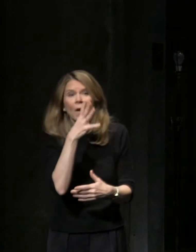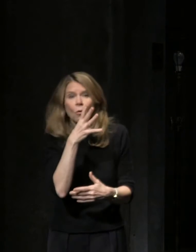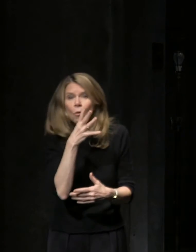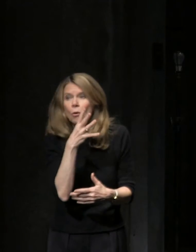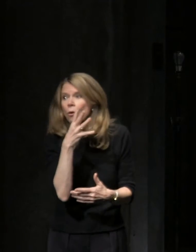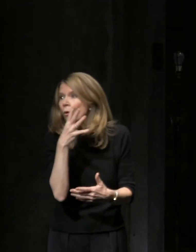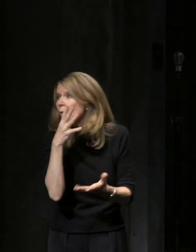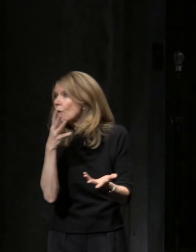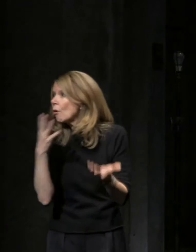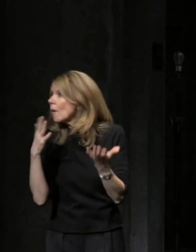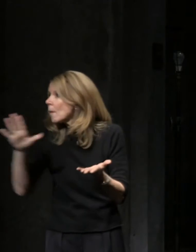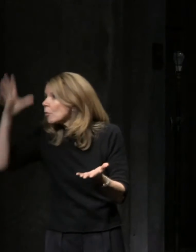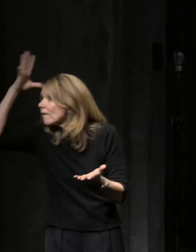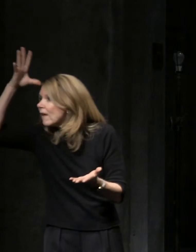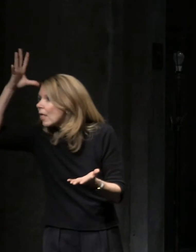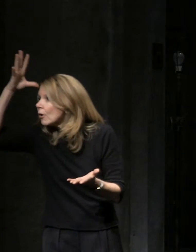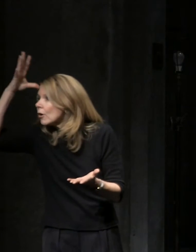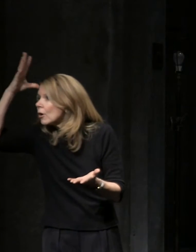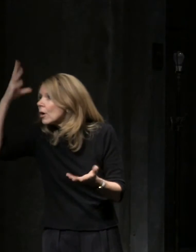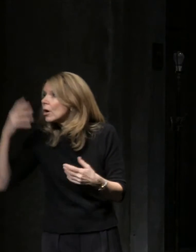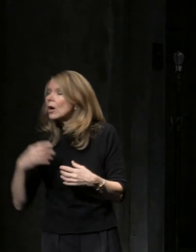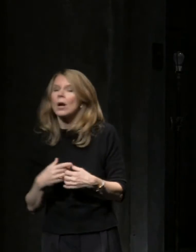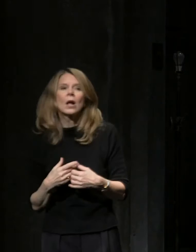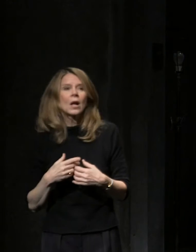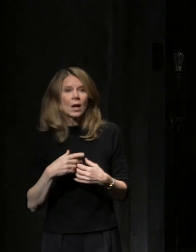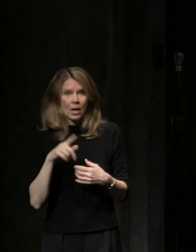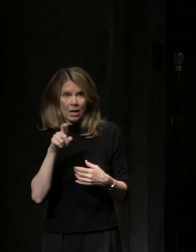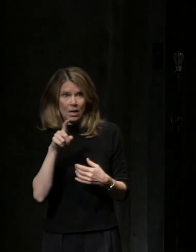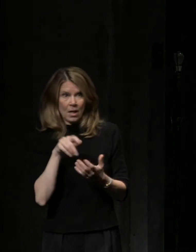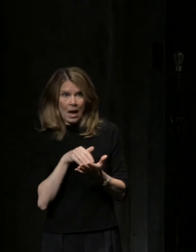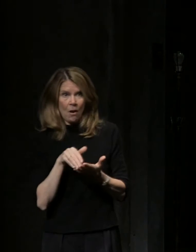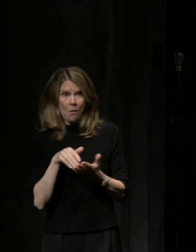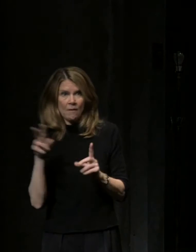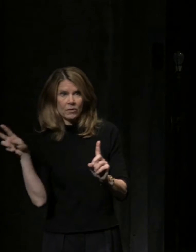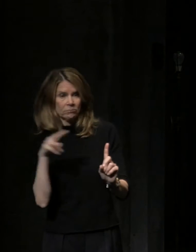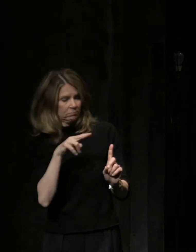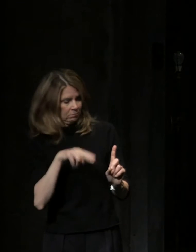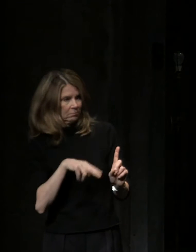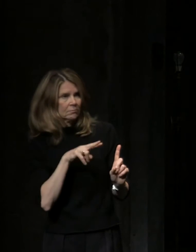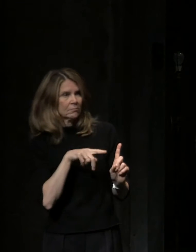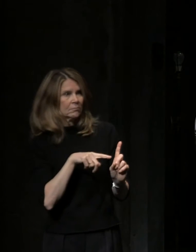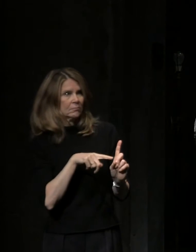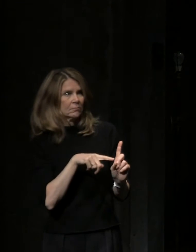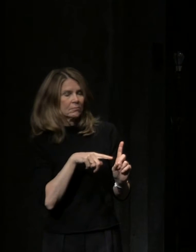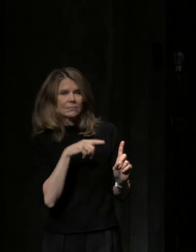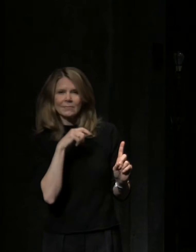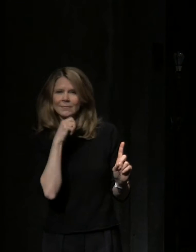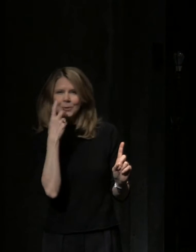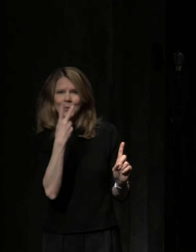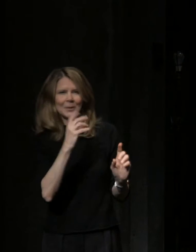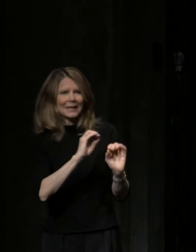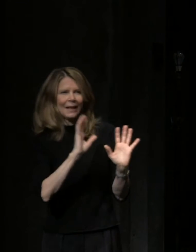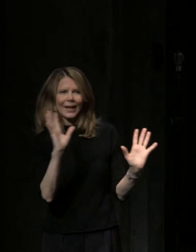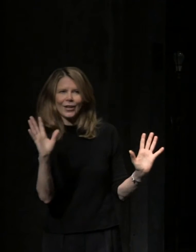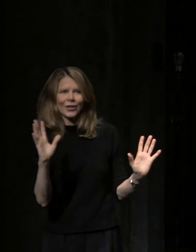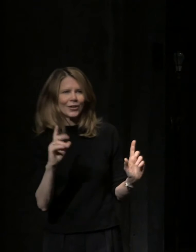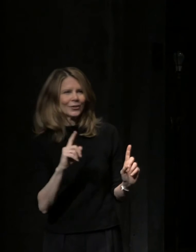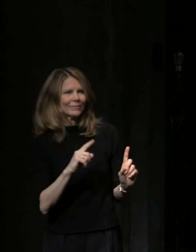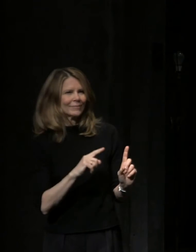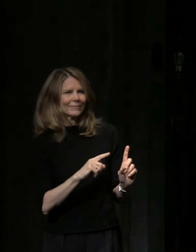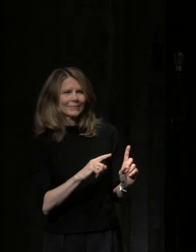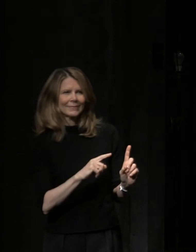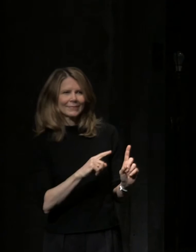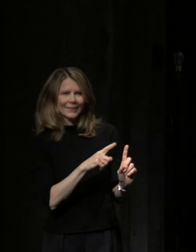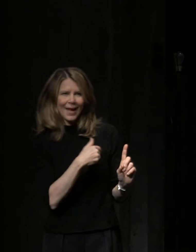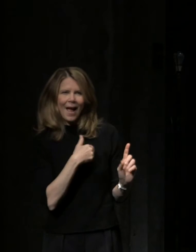your mother, your father - how often do we look at each other and not see clearly the giftedness?